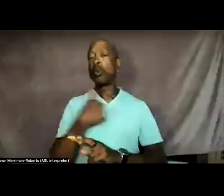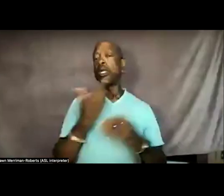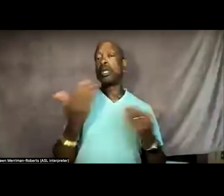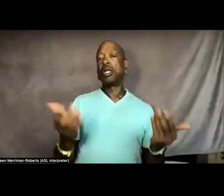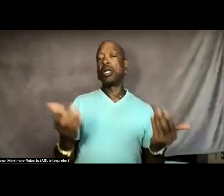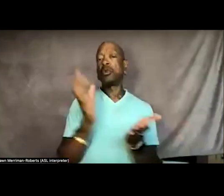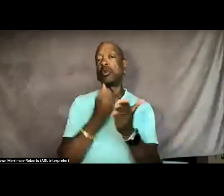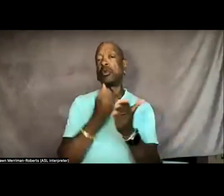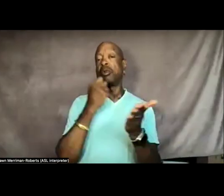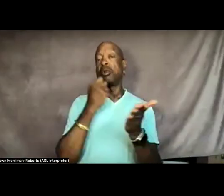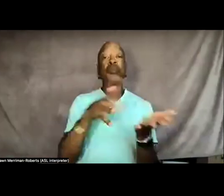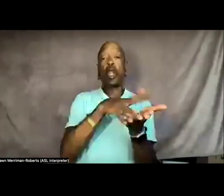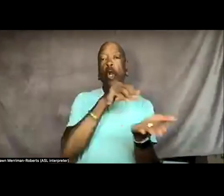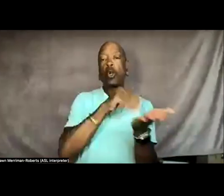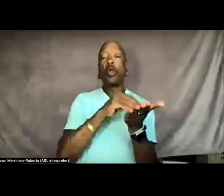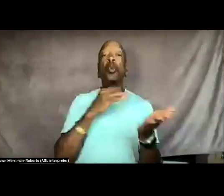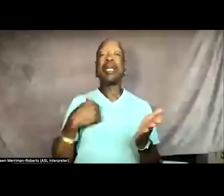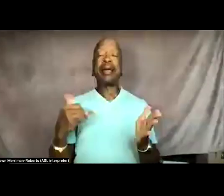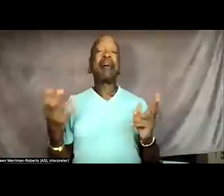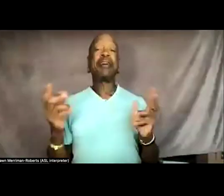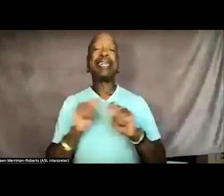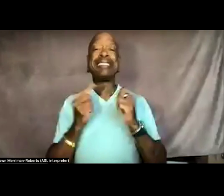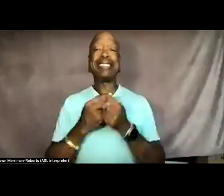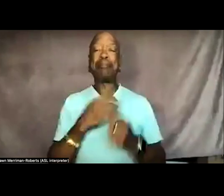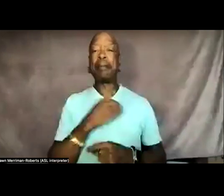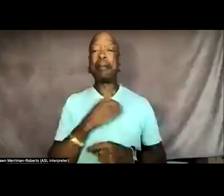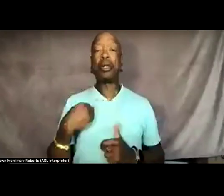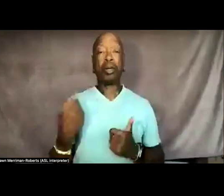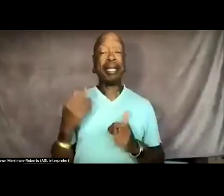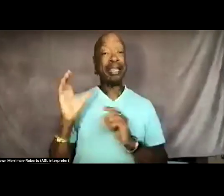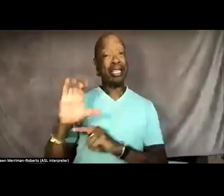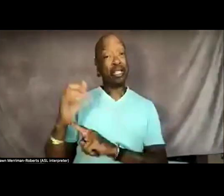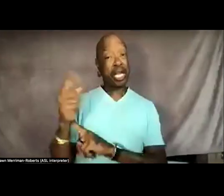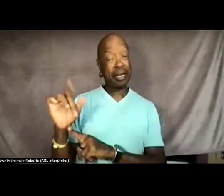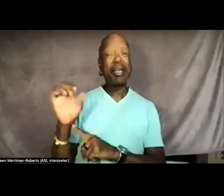the chat um they will try to remove people or delete messages if they feel it's necessary um